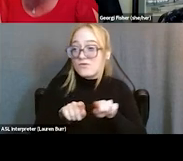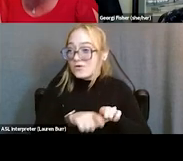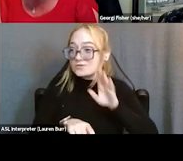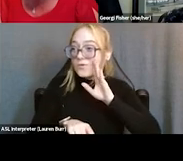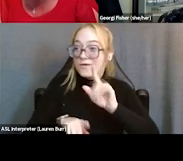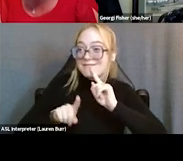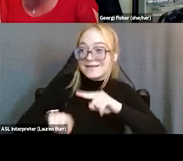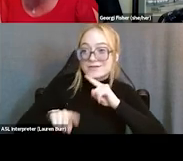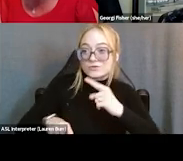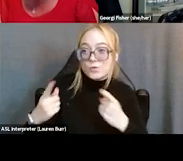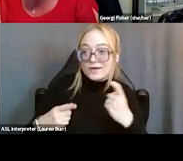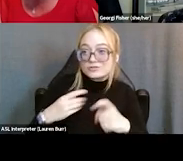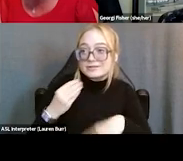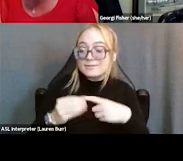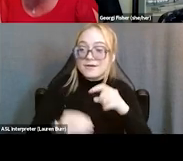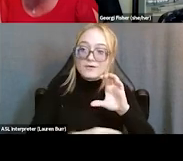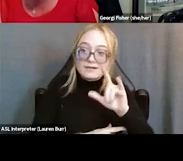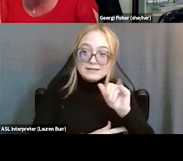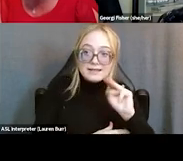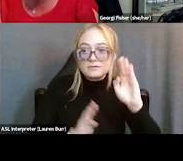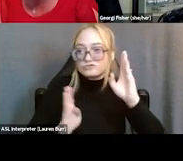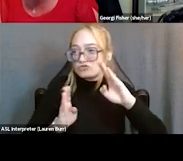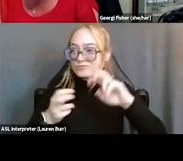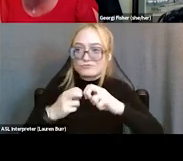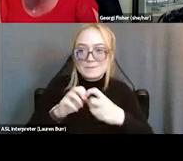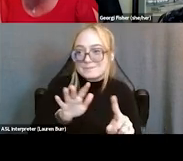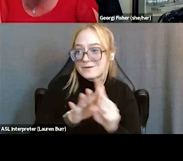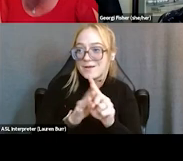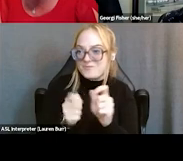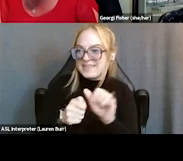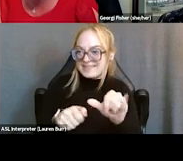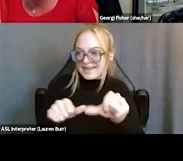or troubles or issues that people are having in that region. And so they're not only just sort